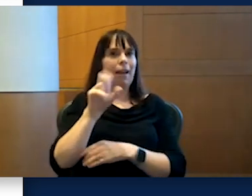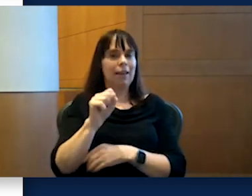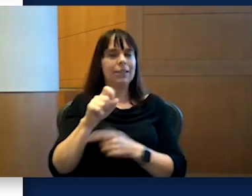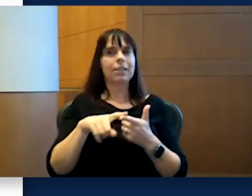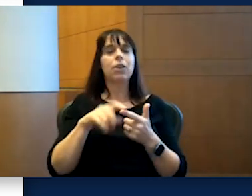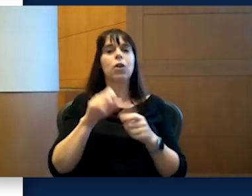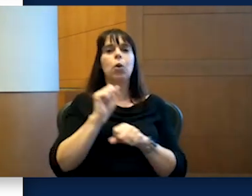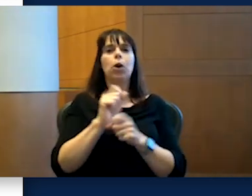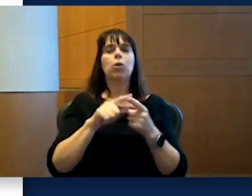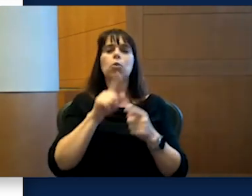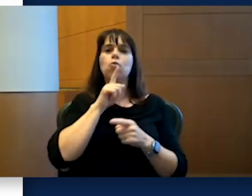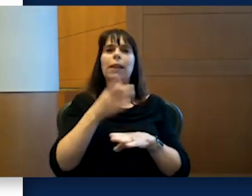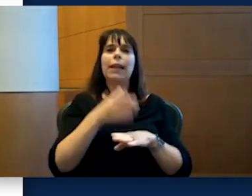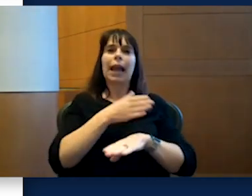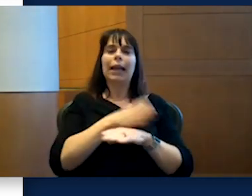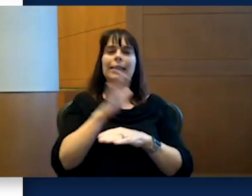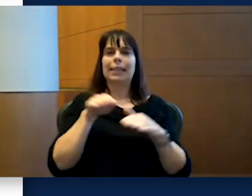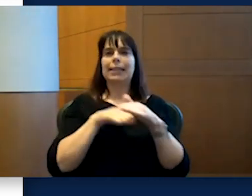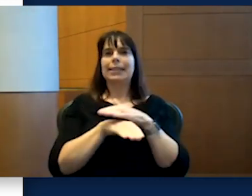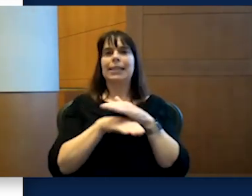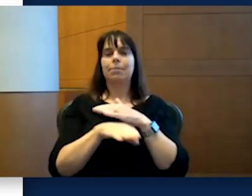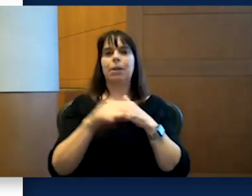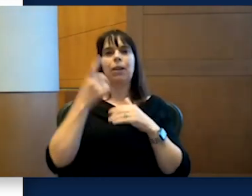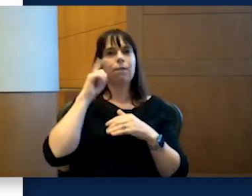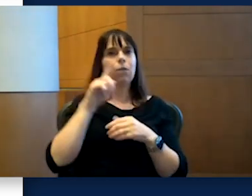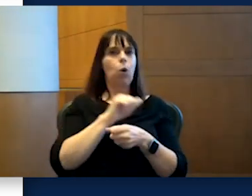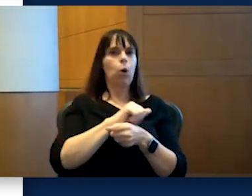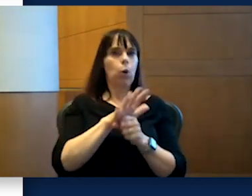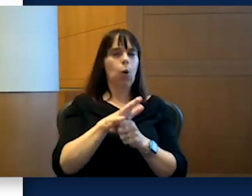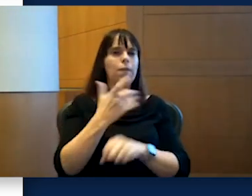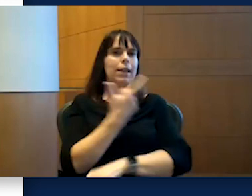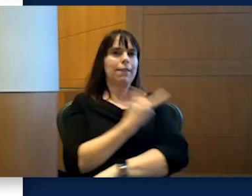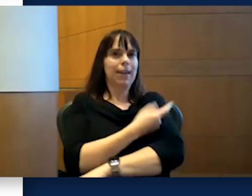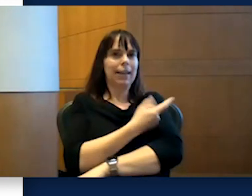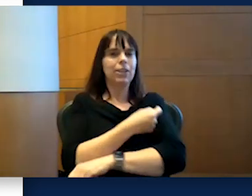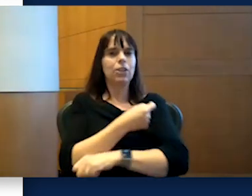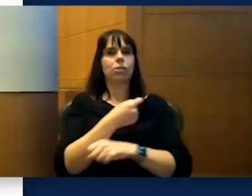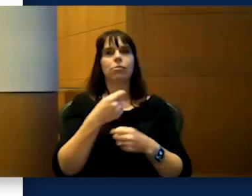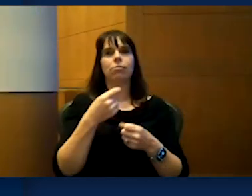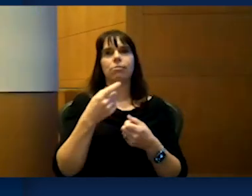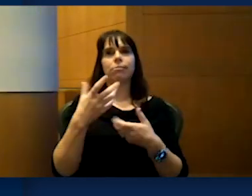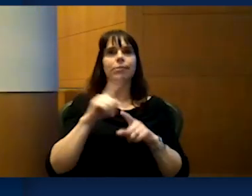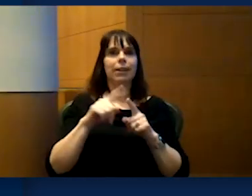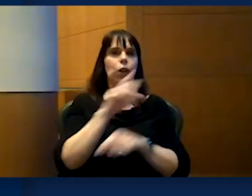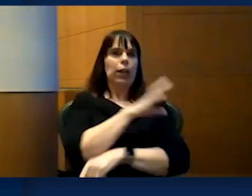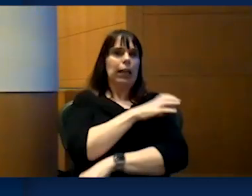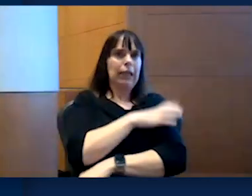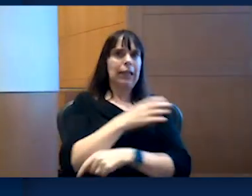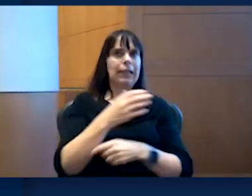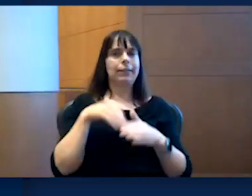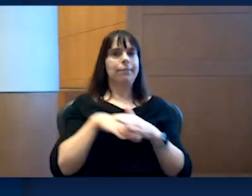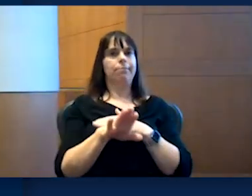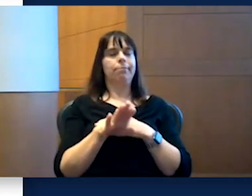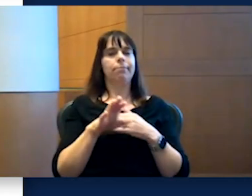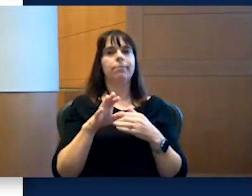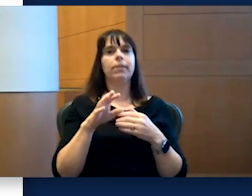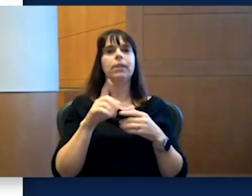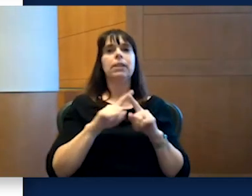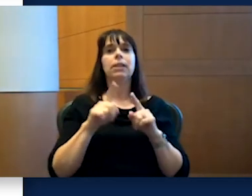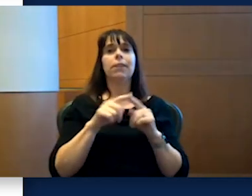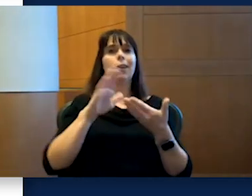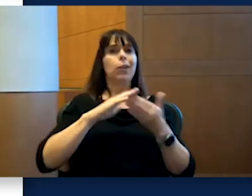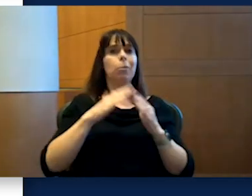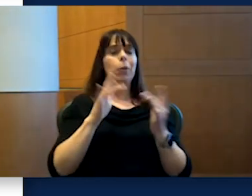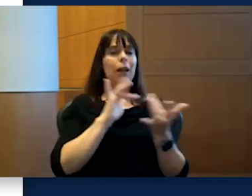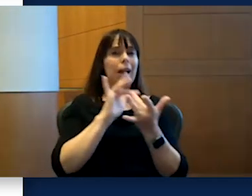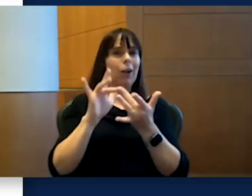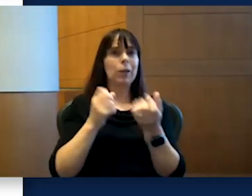We do a lot of community outreach and advocacy. We have a new community advisory board. Many of that focuses on organizations from Flint and Detroit and marginalized and underserved communities.